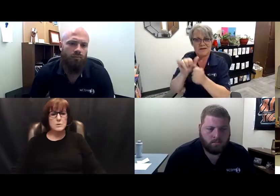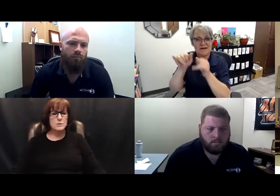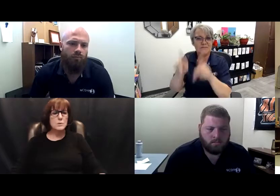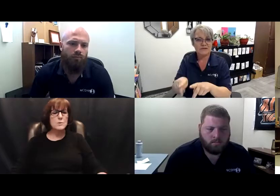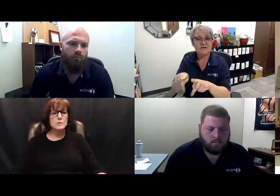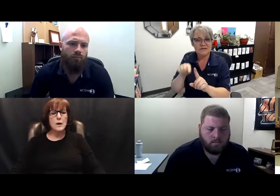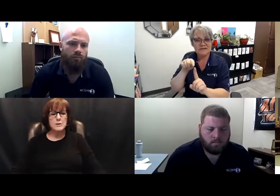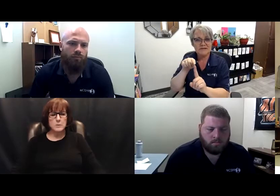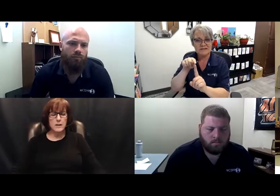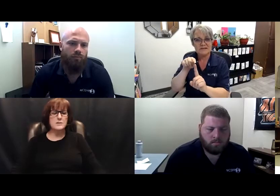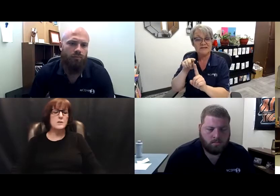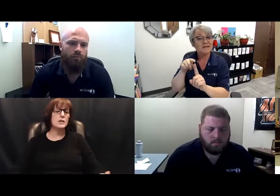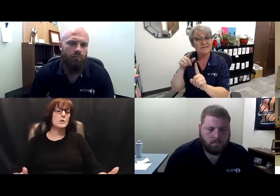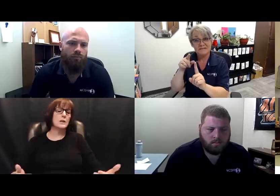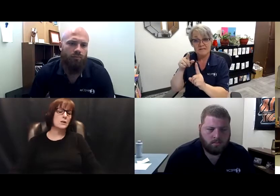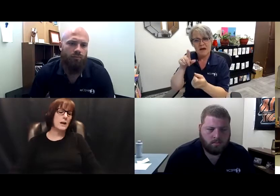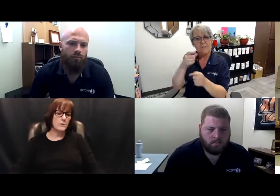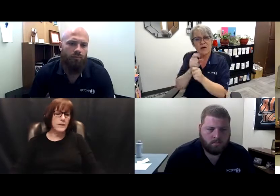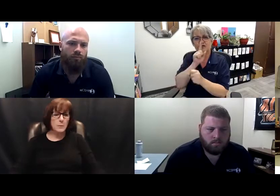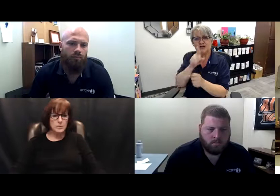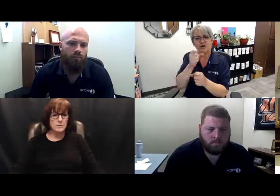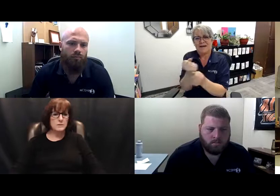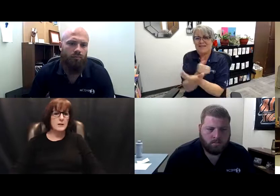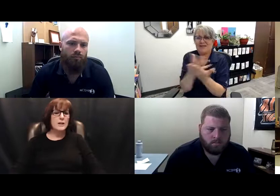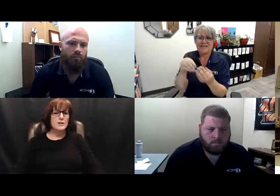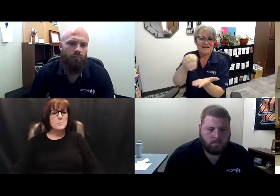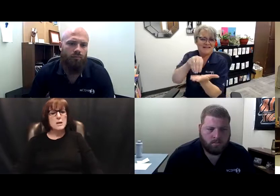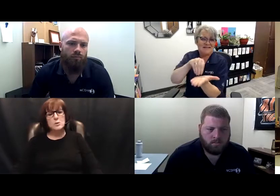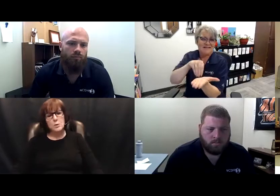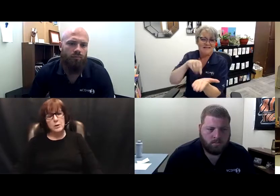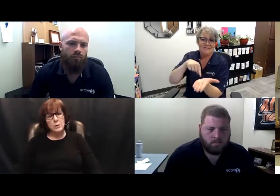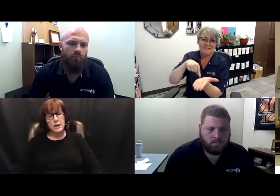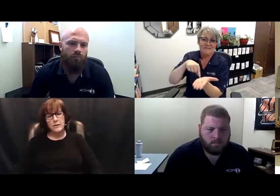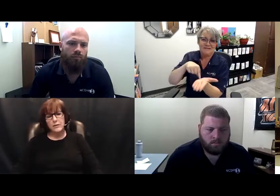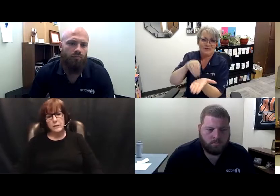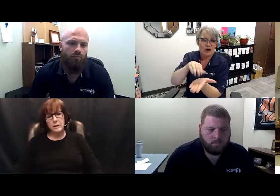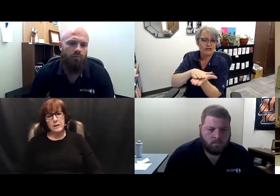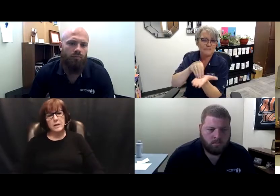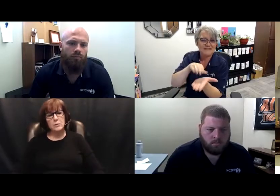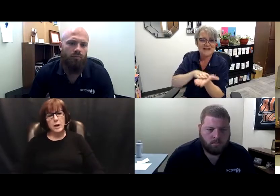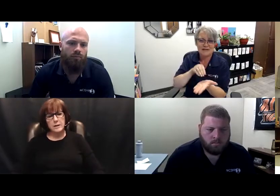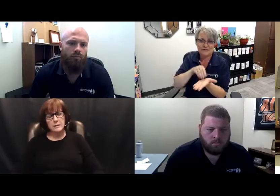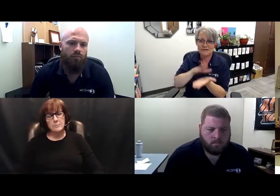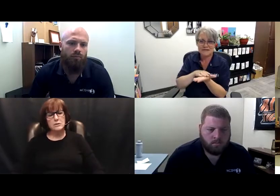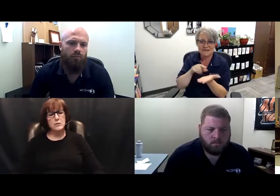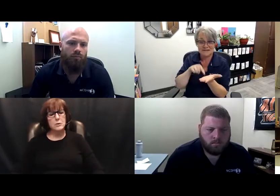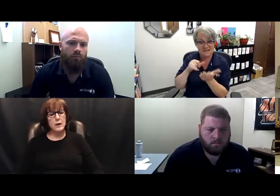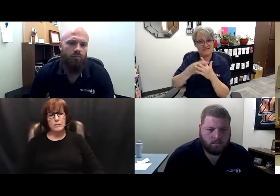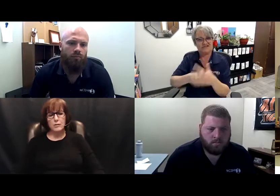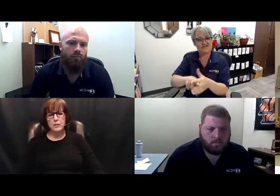who's responsible for that so then you can interact with that person. Just make sure you get everything in writing, make sure you have everything